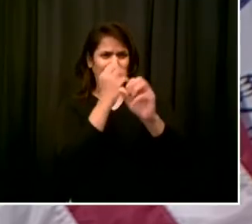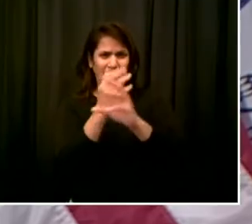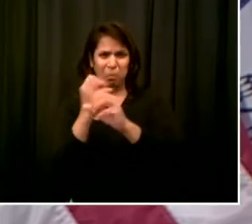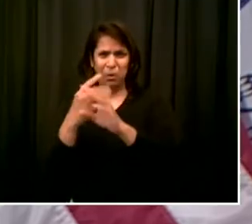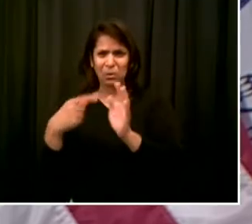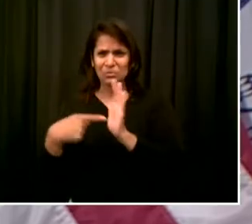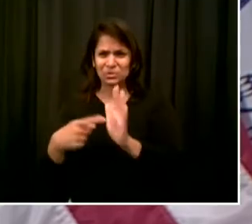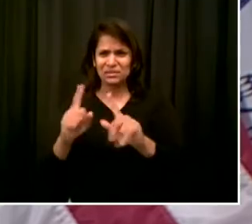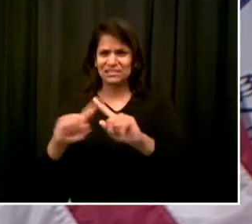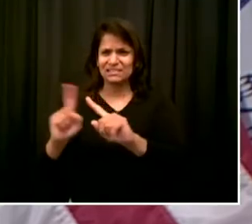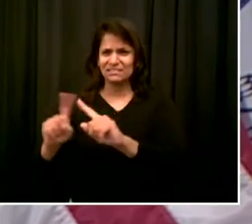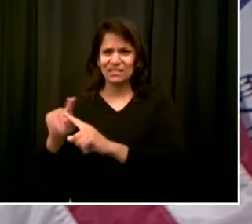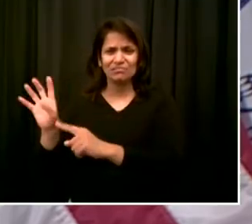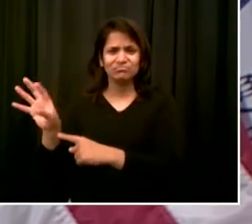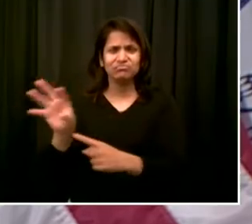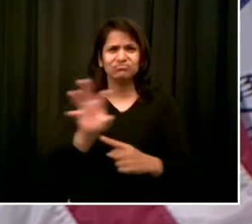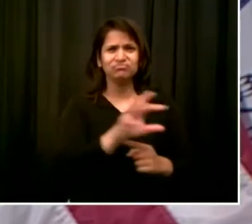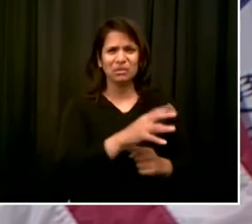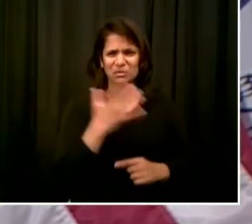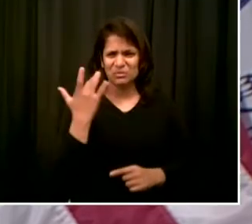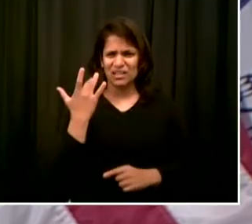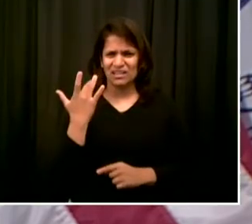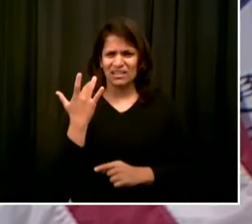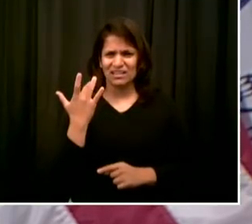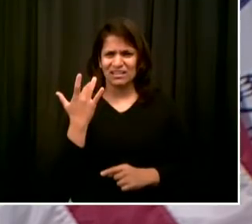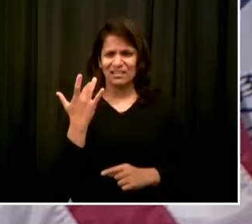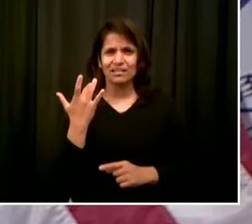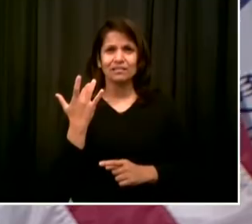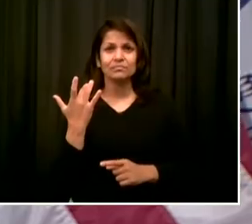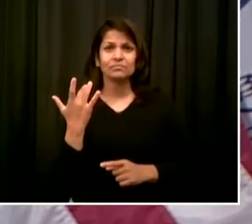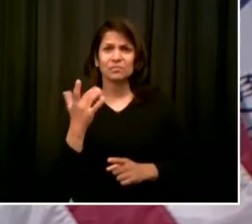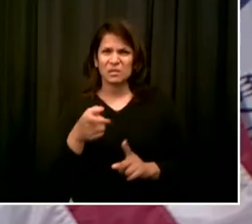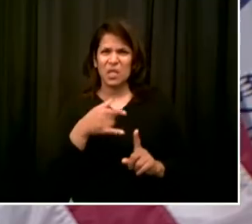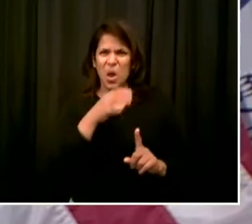DO YOU KNOW? I HAVE ASKED ME THINGS IF THEY HAVE ANY ALREADY OR IF THEY ARE GOING TADO D?